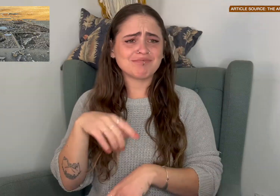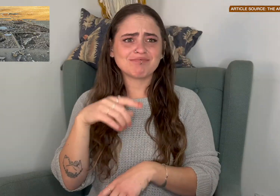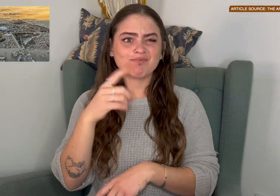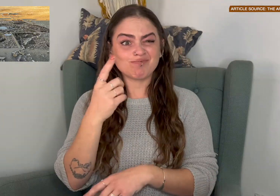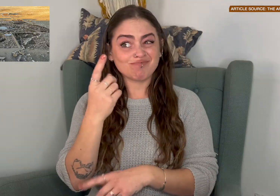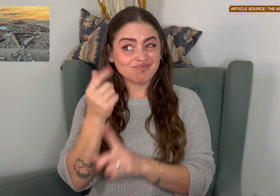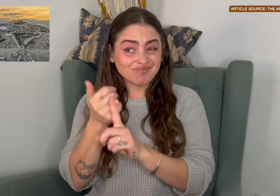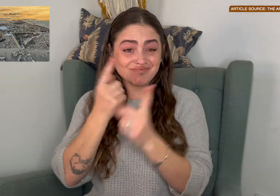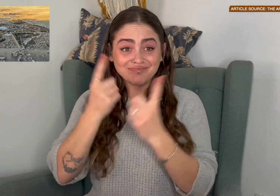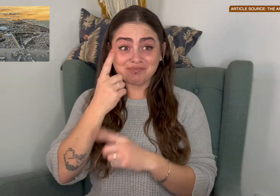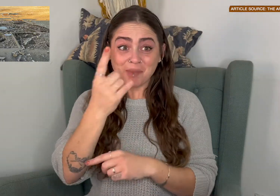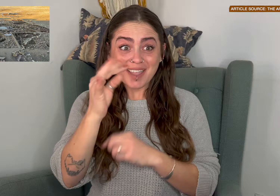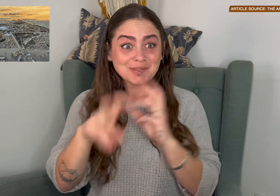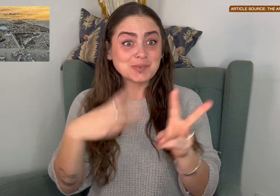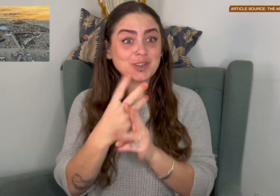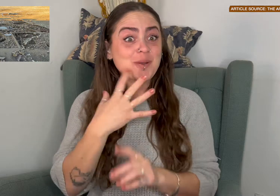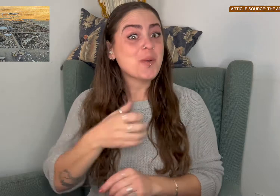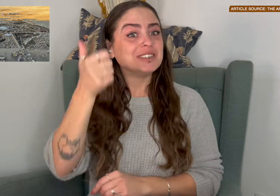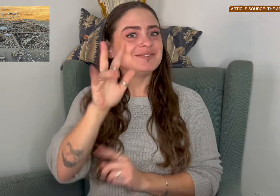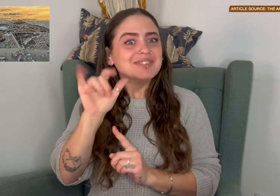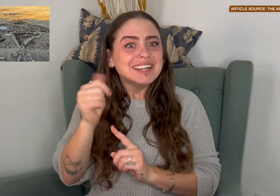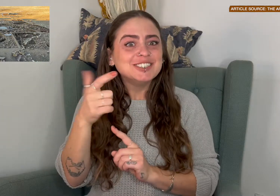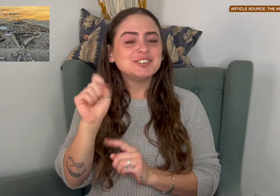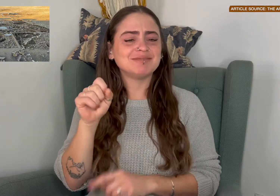as one of the world’s oldest villages,